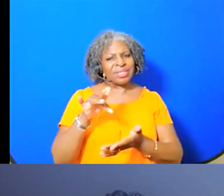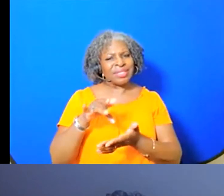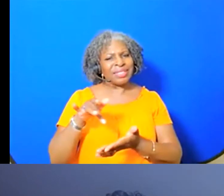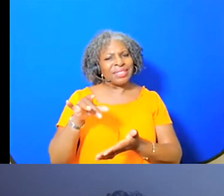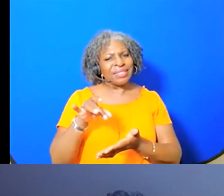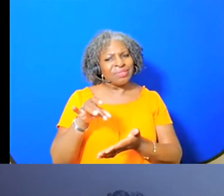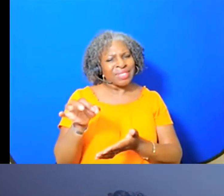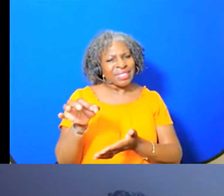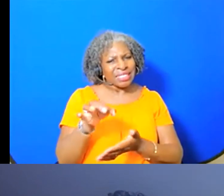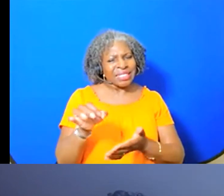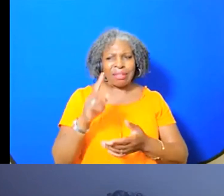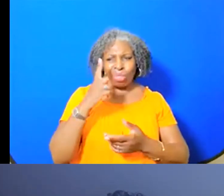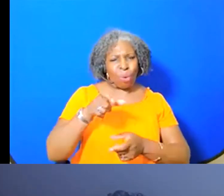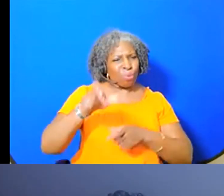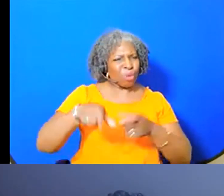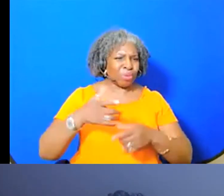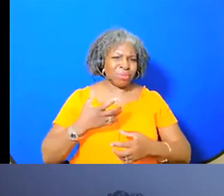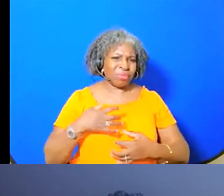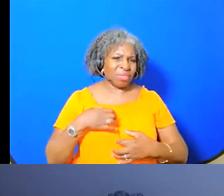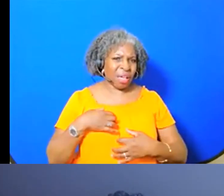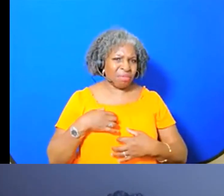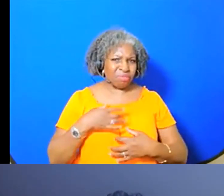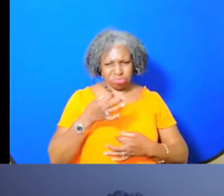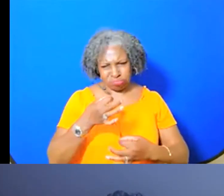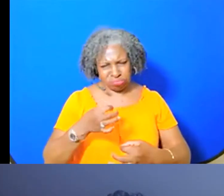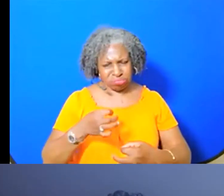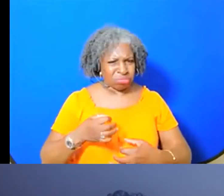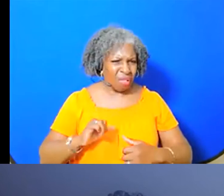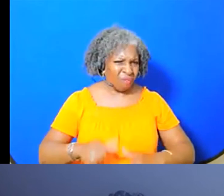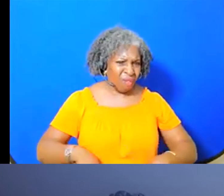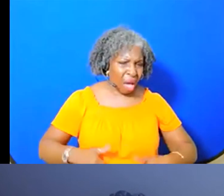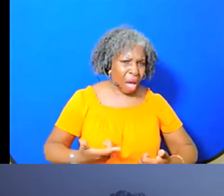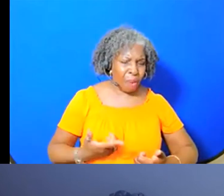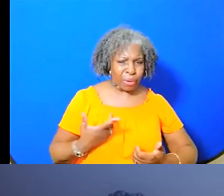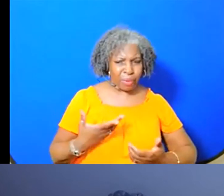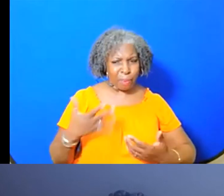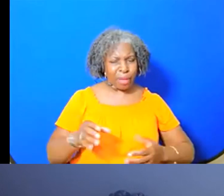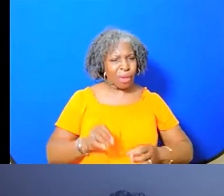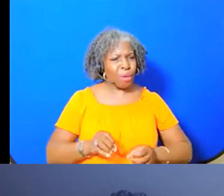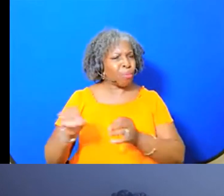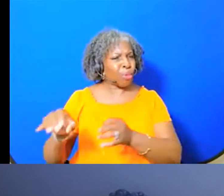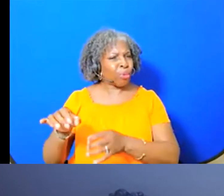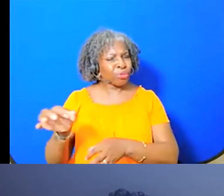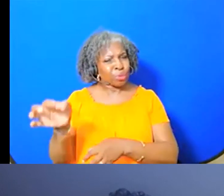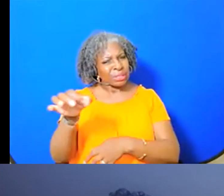they had moved from rural areas to the city to become urban. And so that was quite a surprise. And what came out of that was